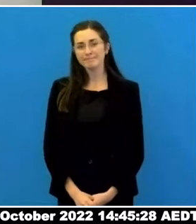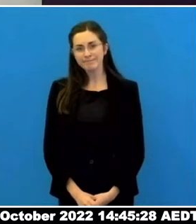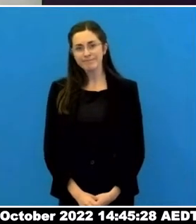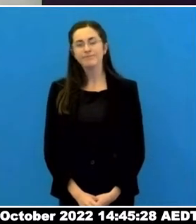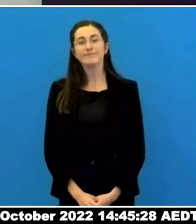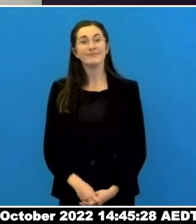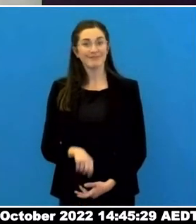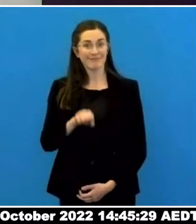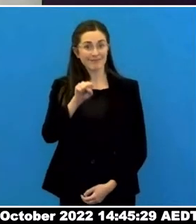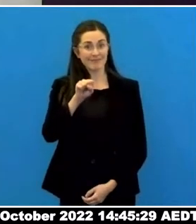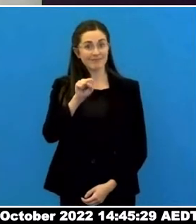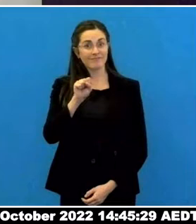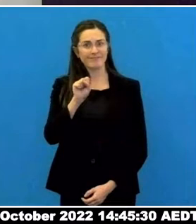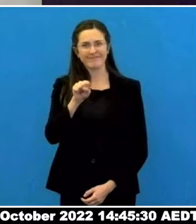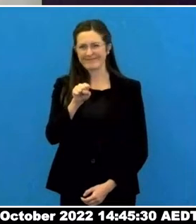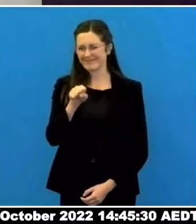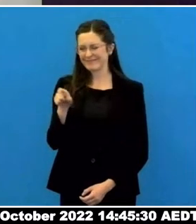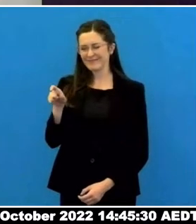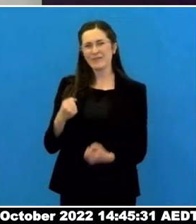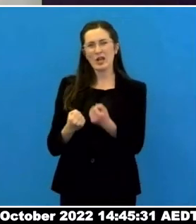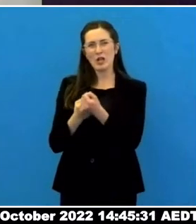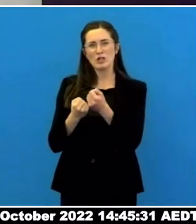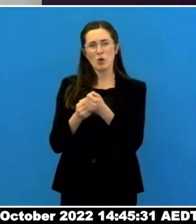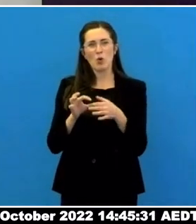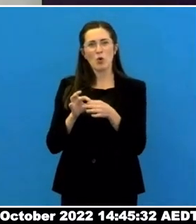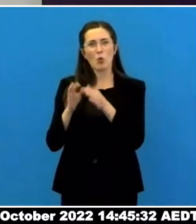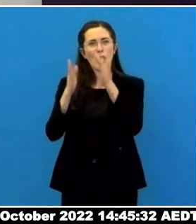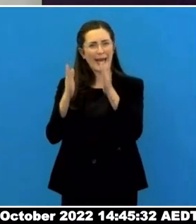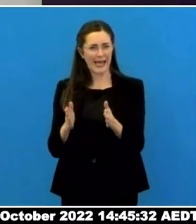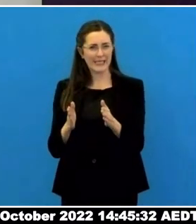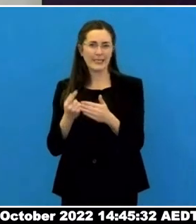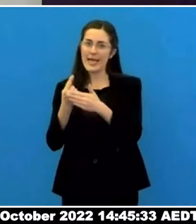Yes, she is an independent support coordinator,